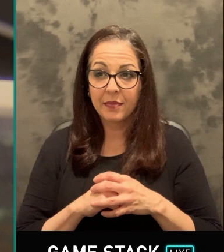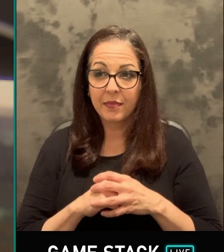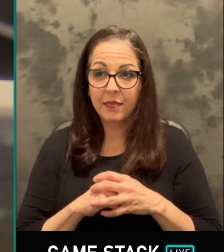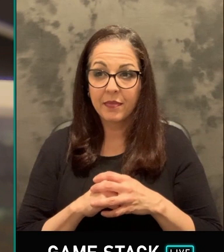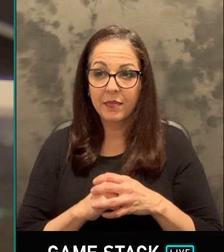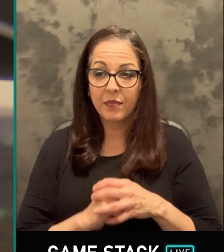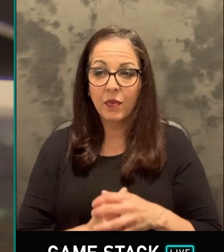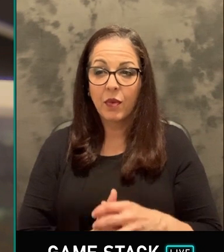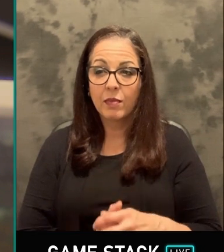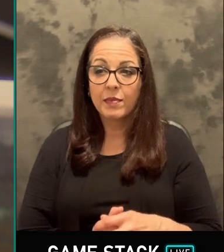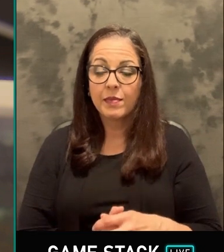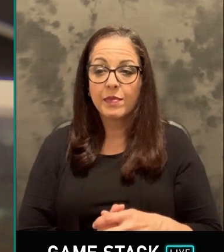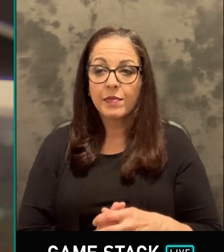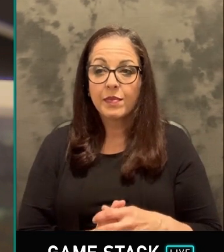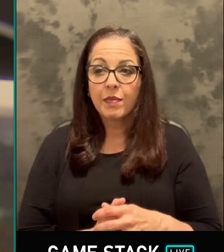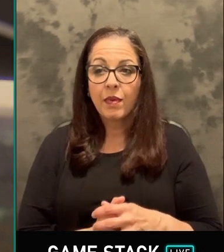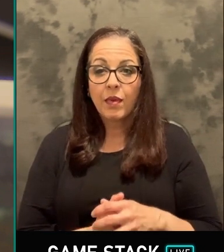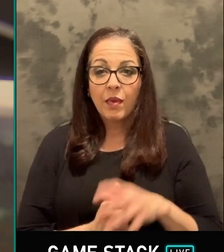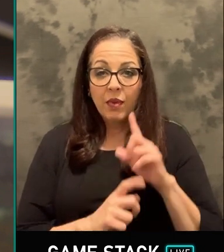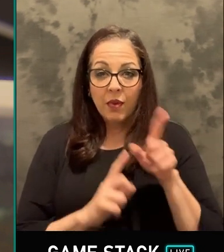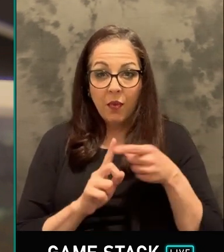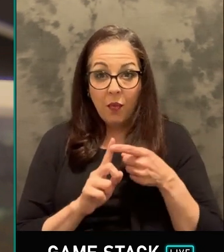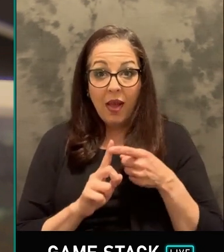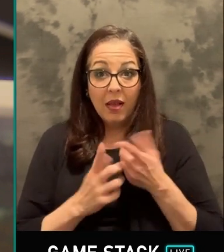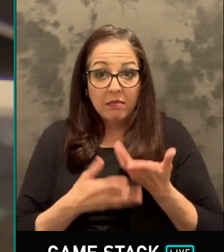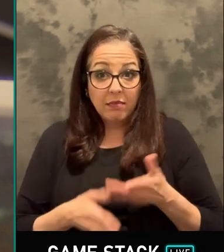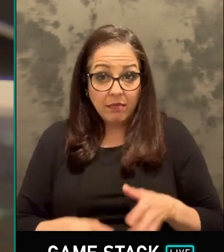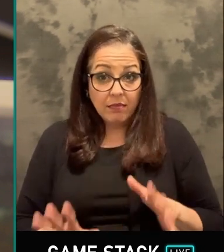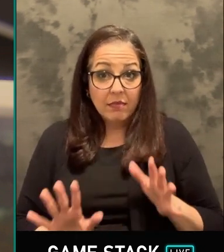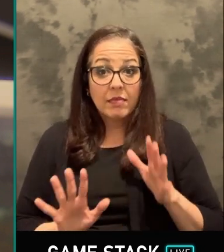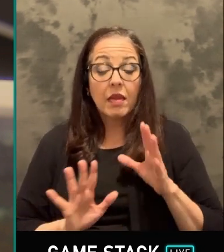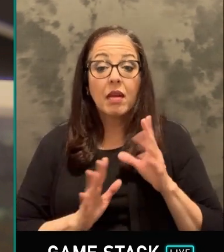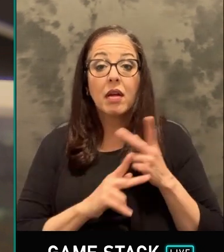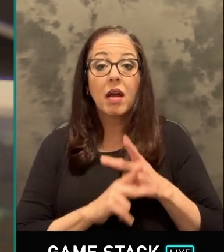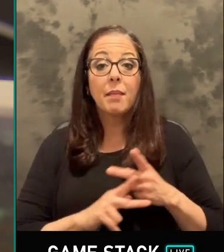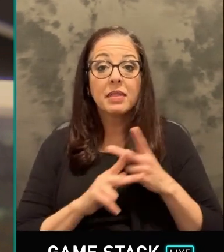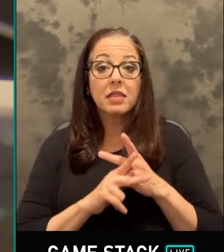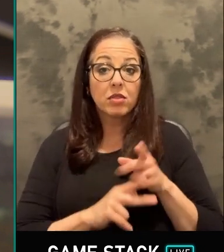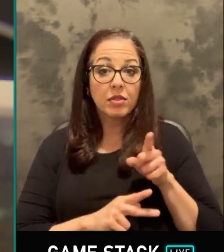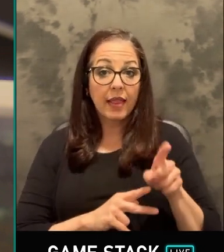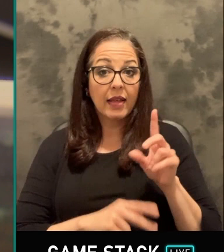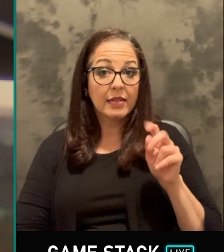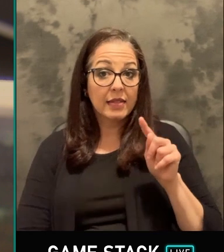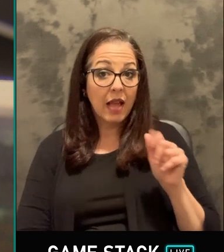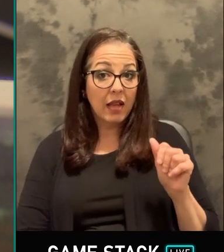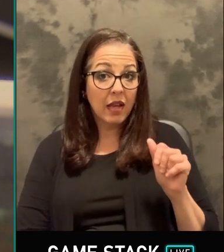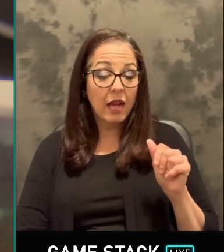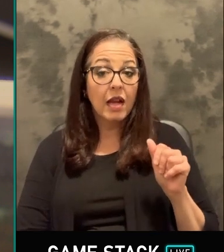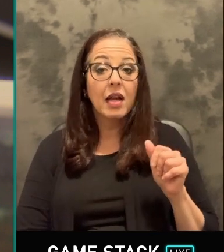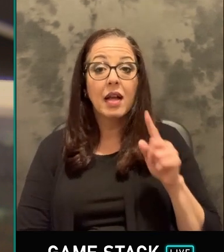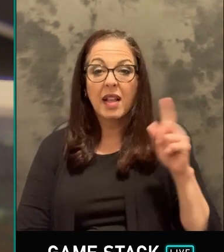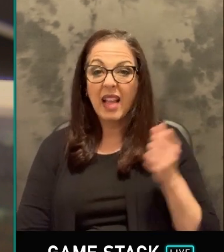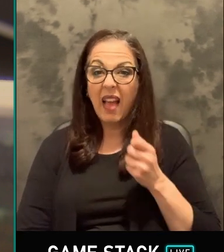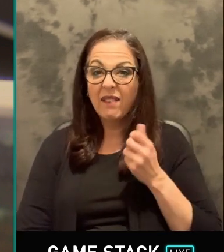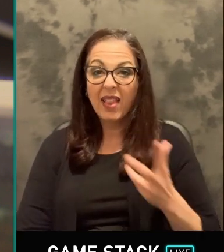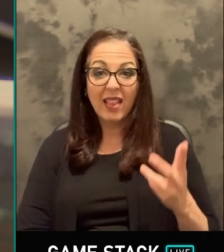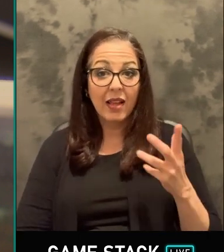So, once we've got these data computed, once we've got everything's done, we need to store and then